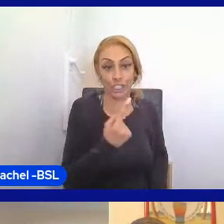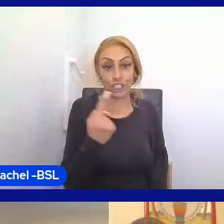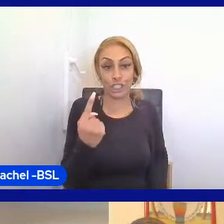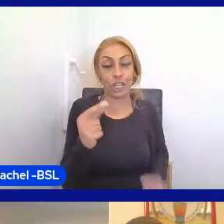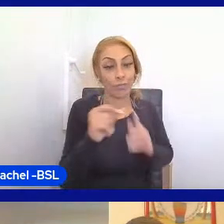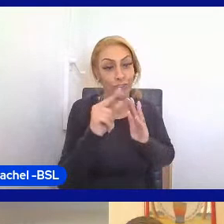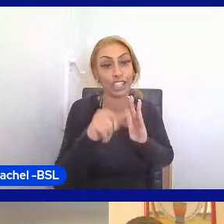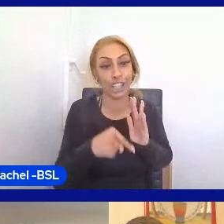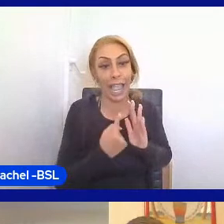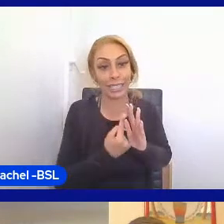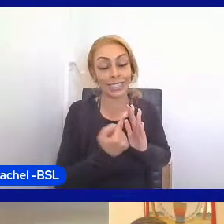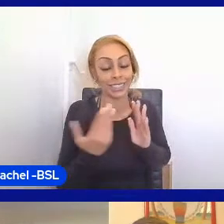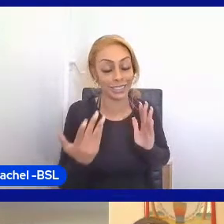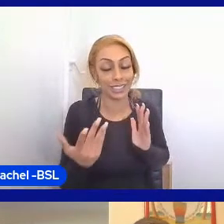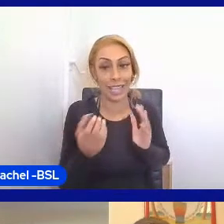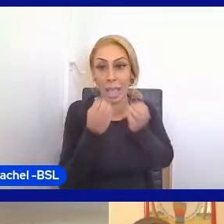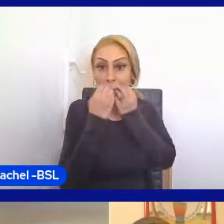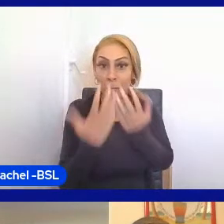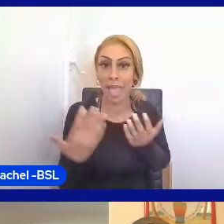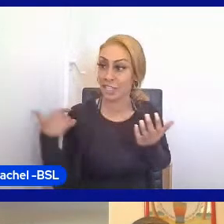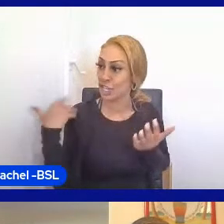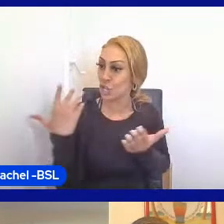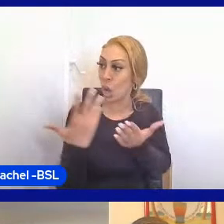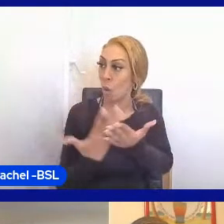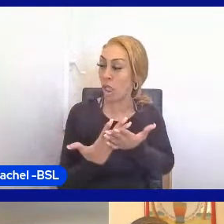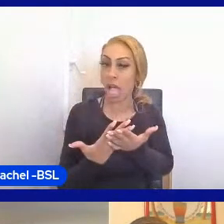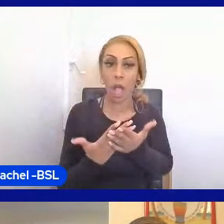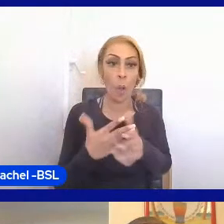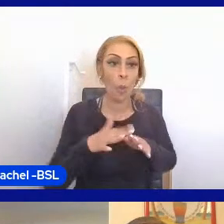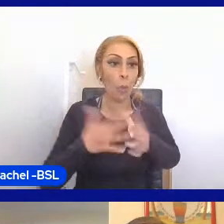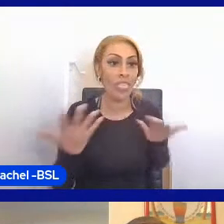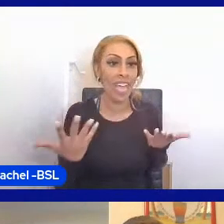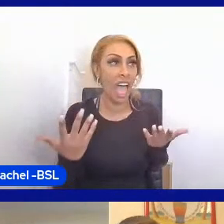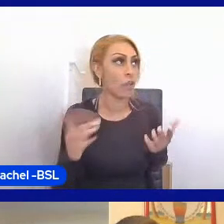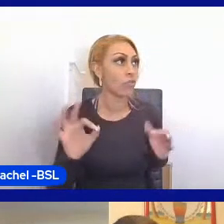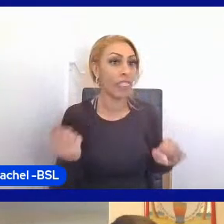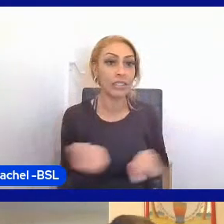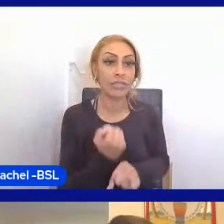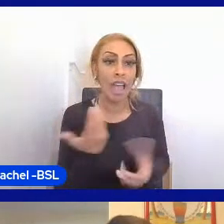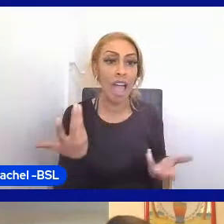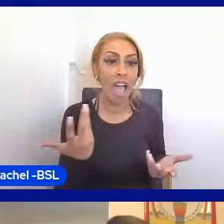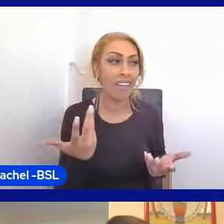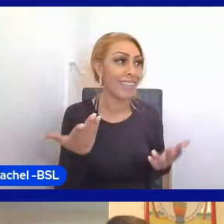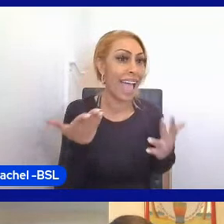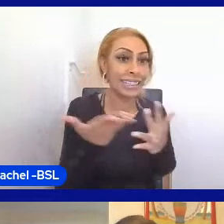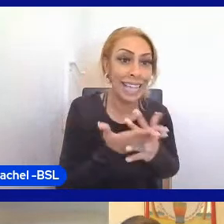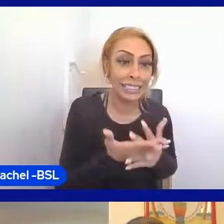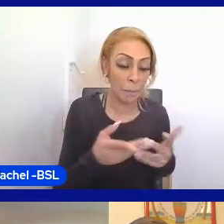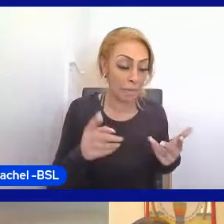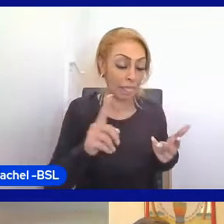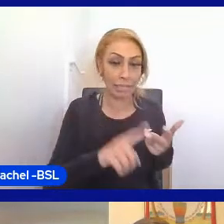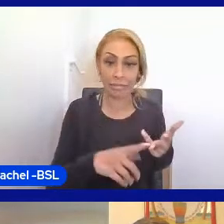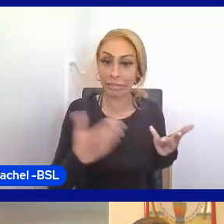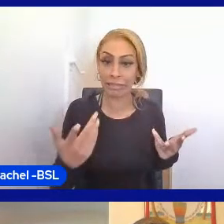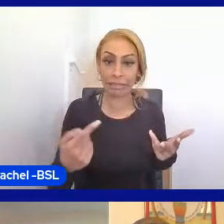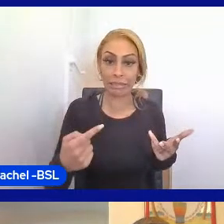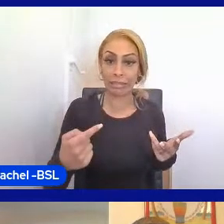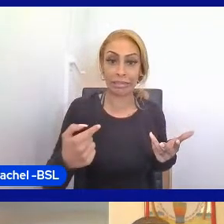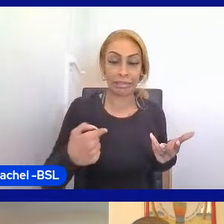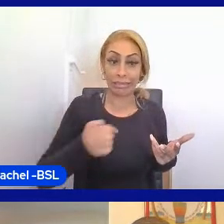each project is, it's amazing that it's gone so long without anything being done especially in terms of accessibility, I have a disability